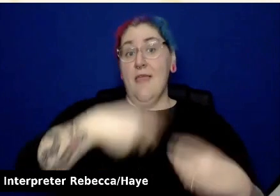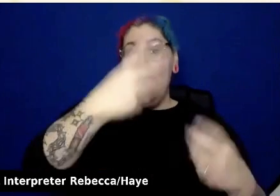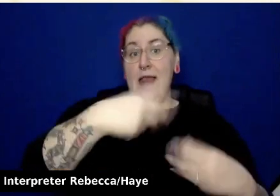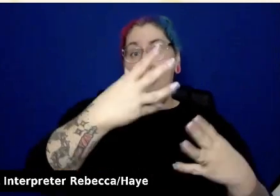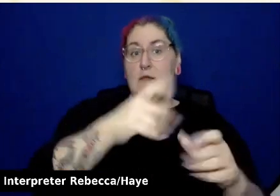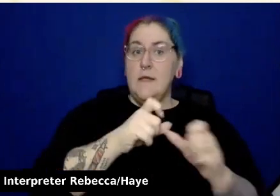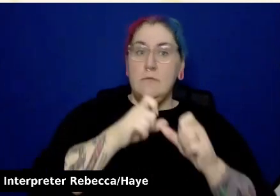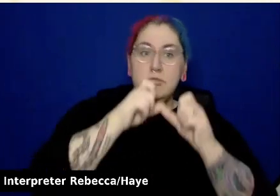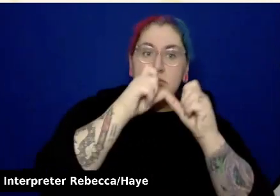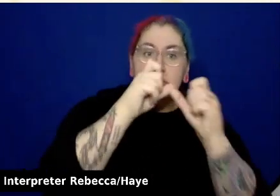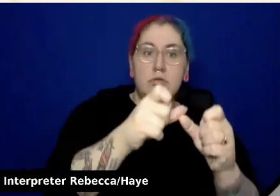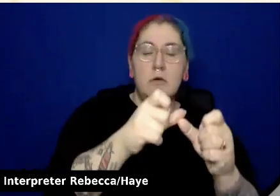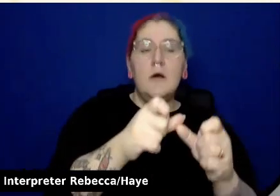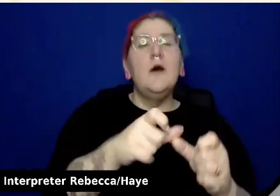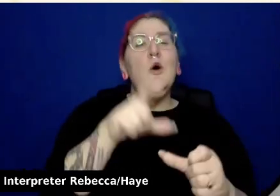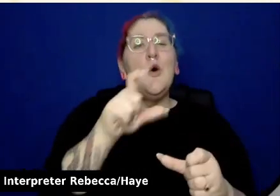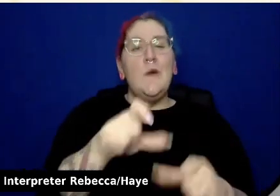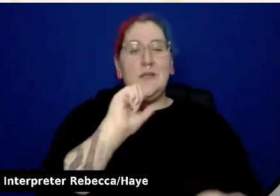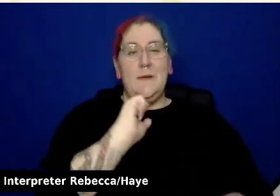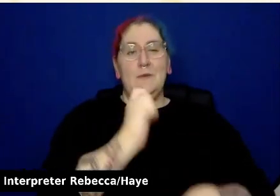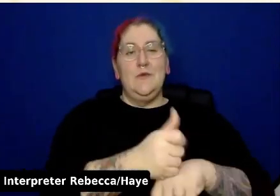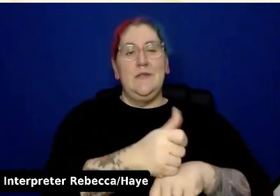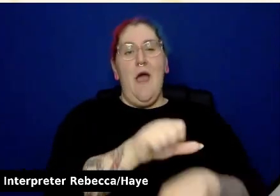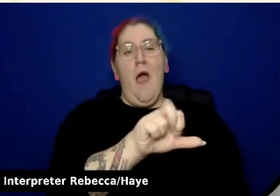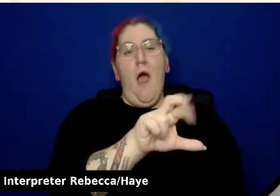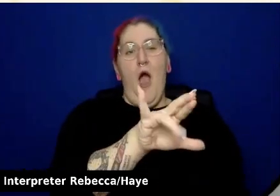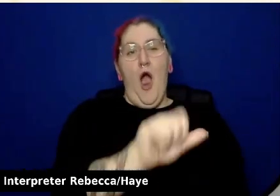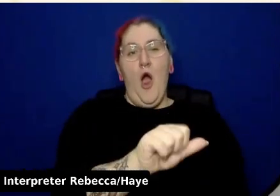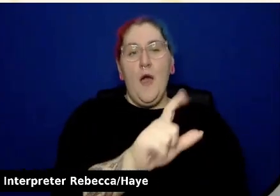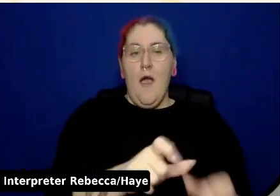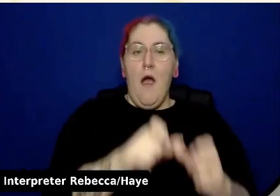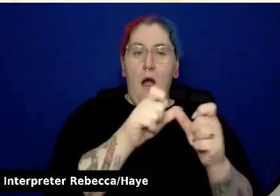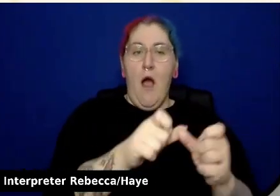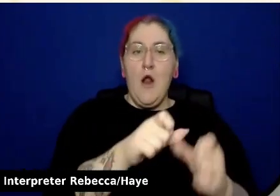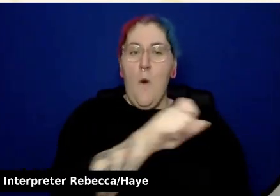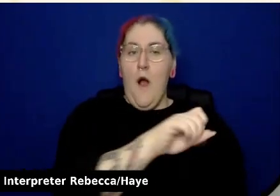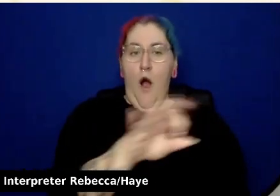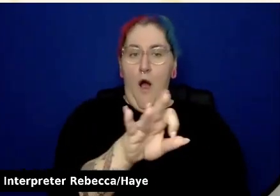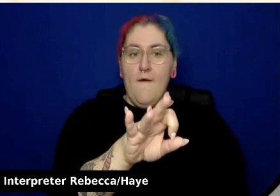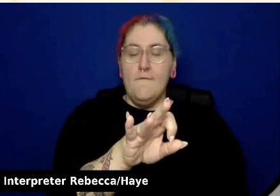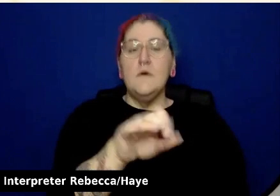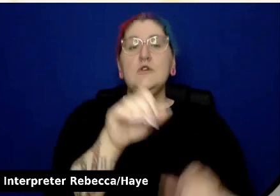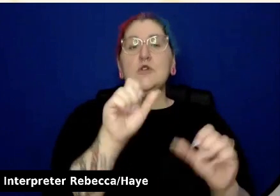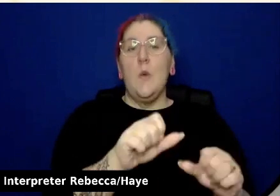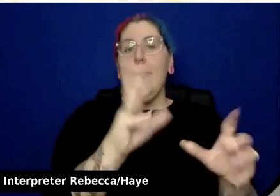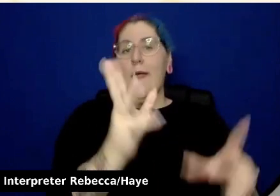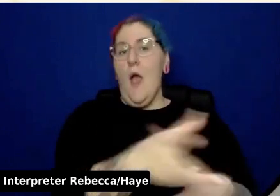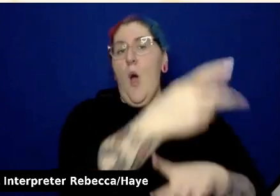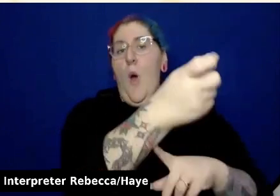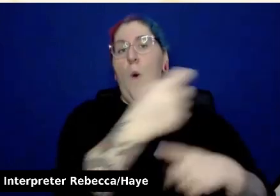If you want the entire region of the aria-live region to be read by the screen reader,